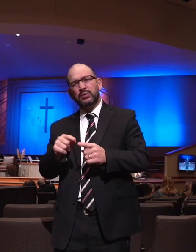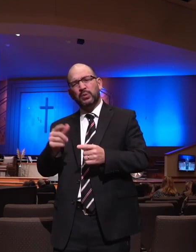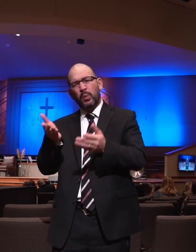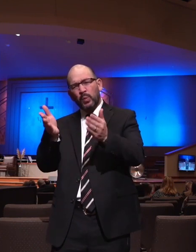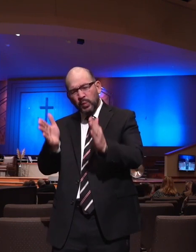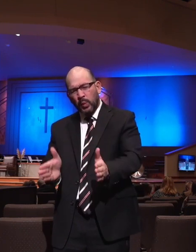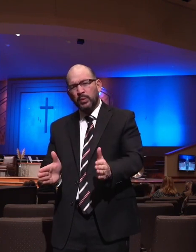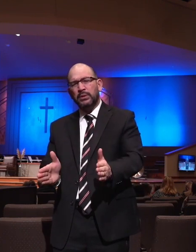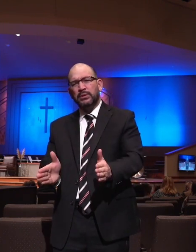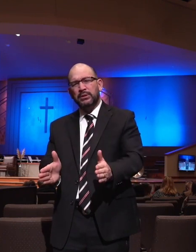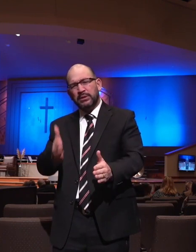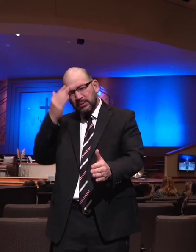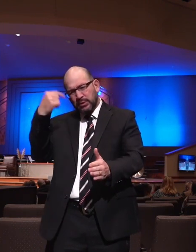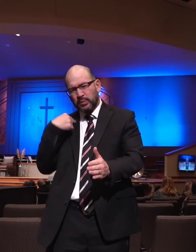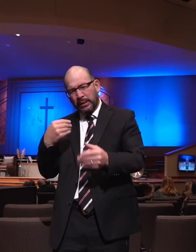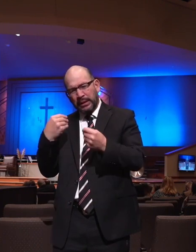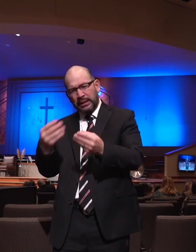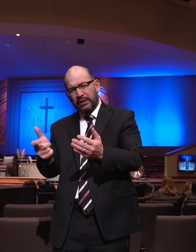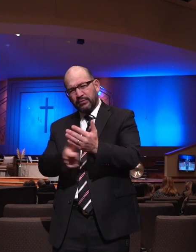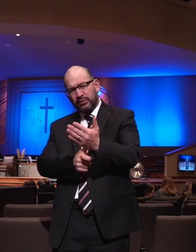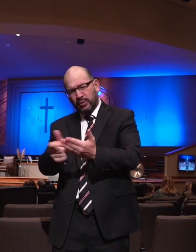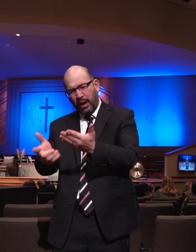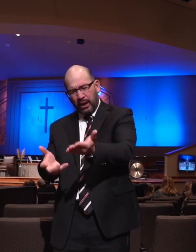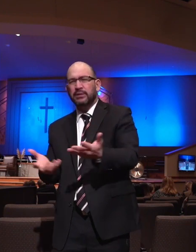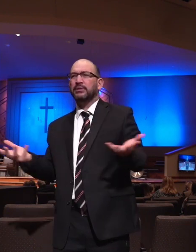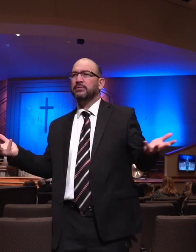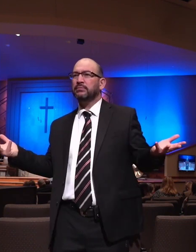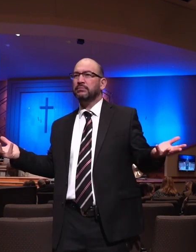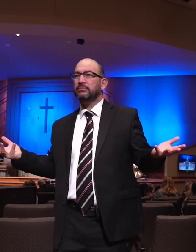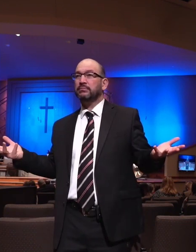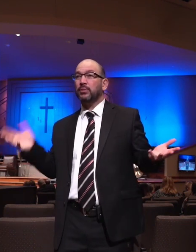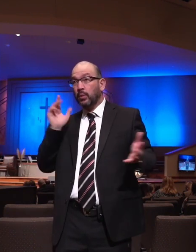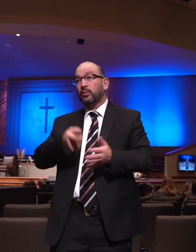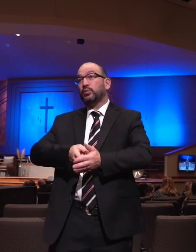leaving that open house tract and we really so it's going to take some